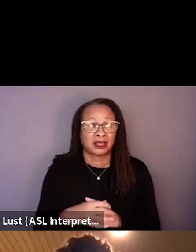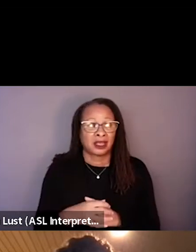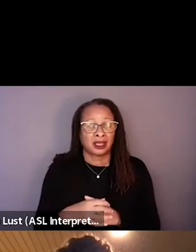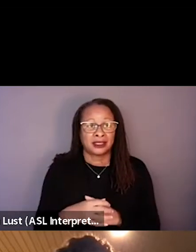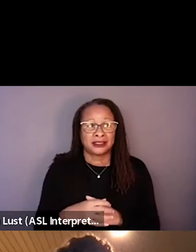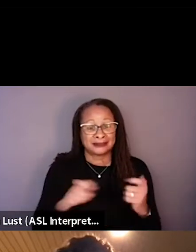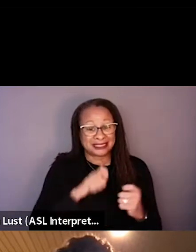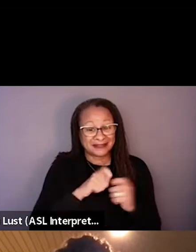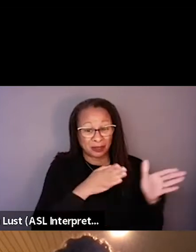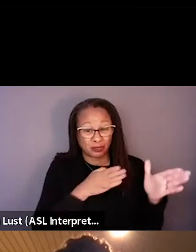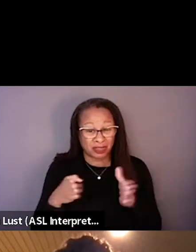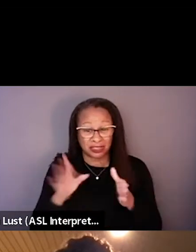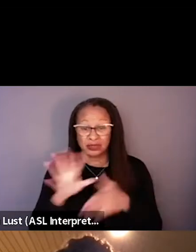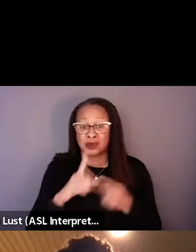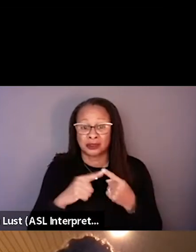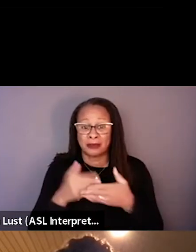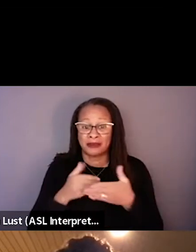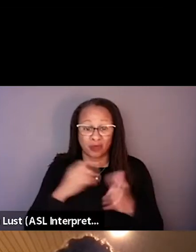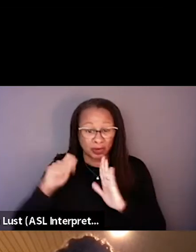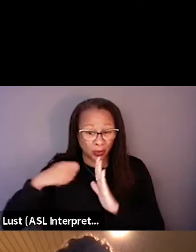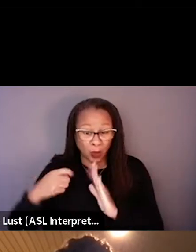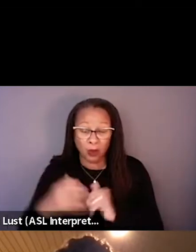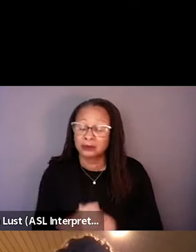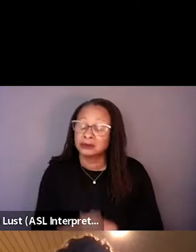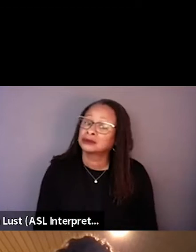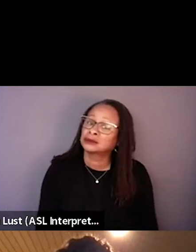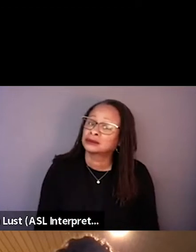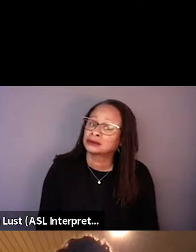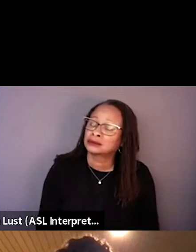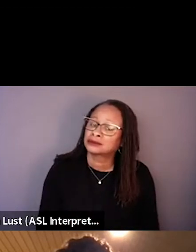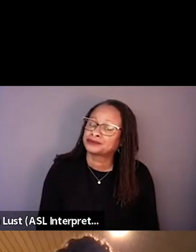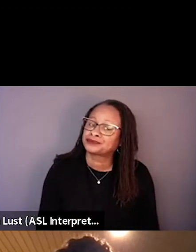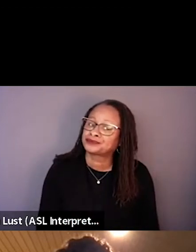that you guys talked about before you'd roll camera to be able to, to get that trust?